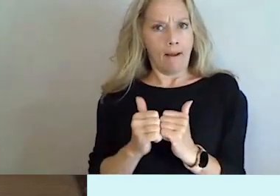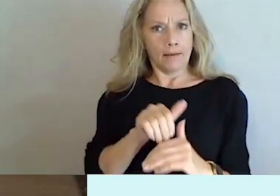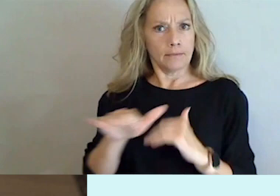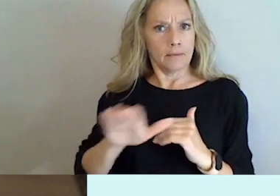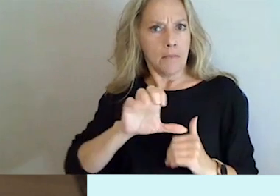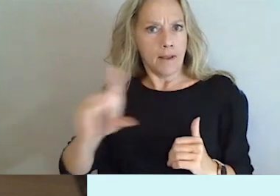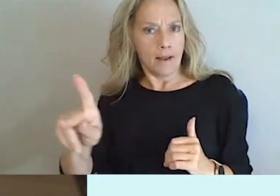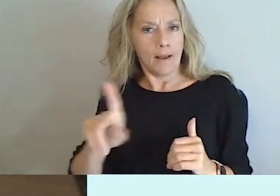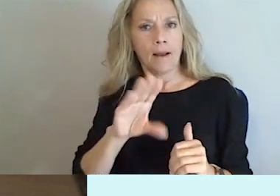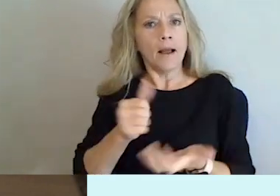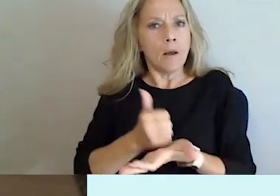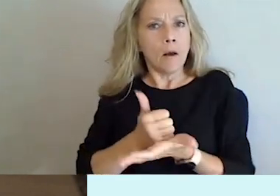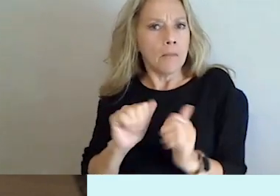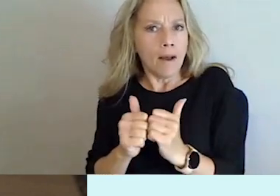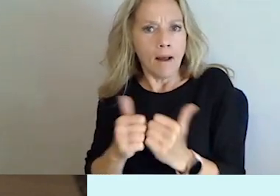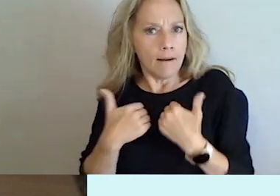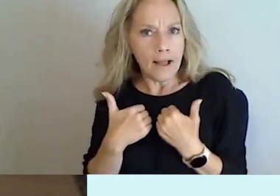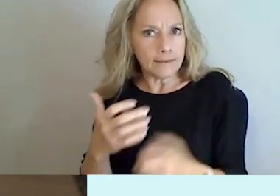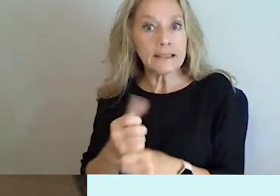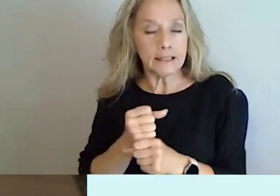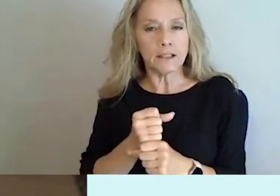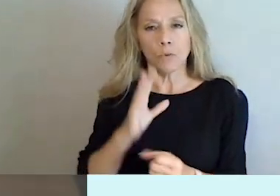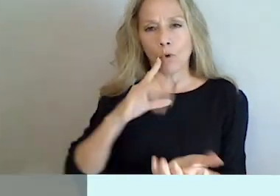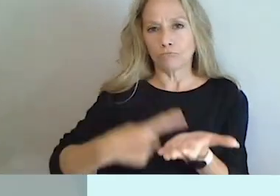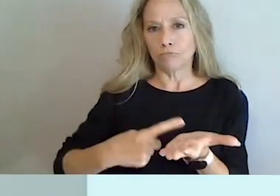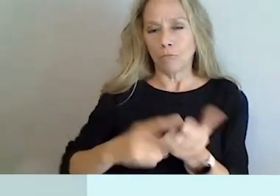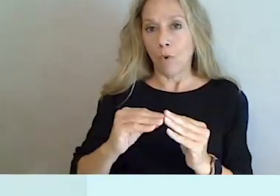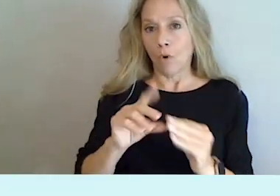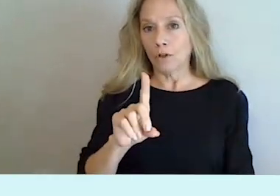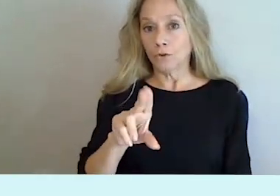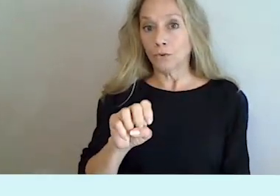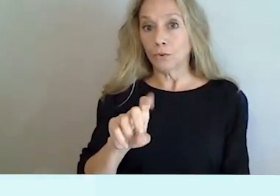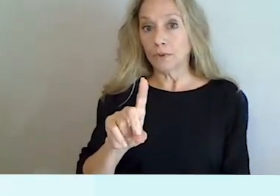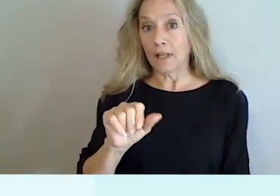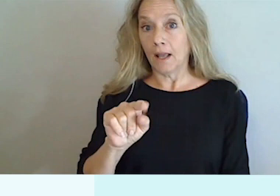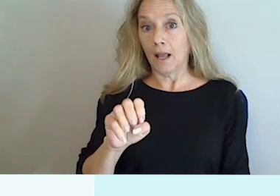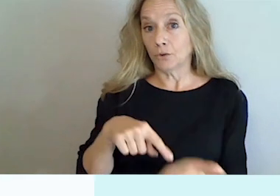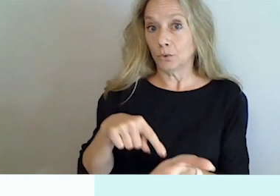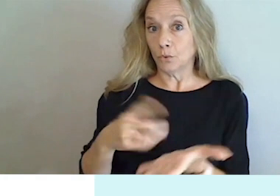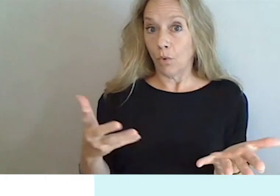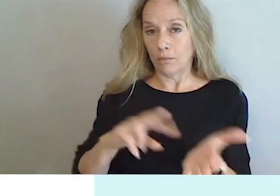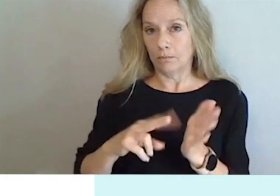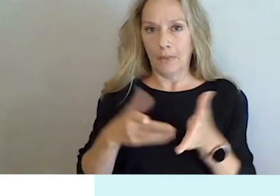Let's talk more about the renewal packet's due date. Members have forty days to return their renewal packet.